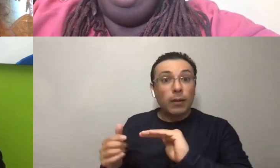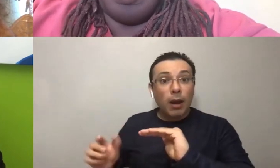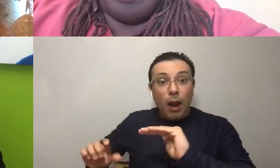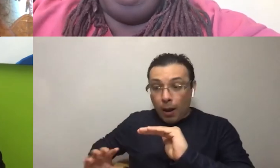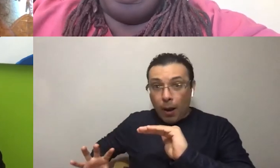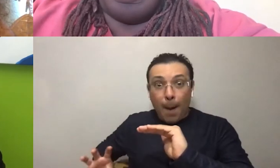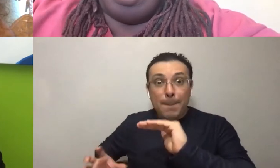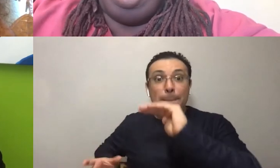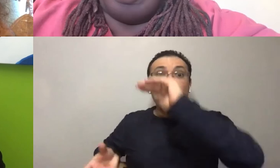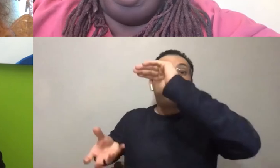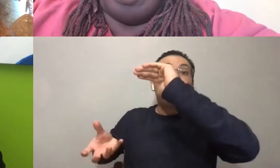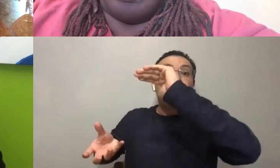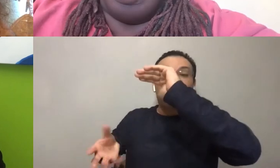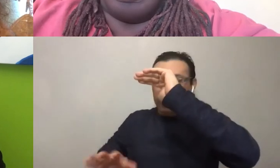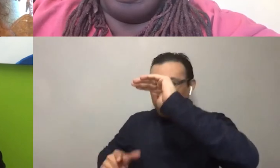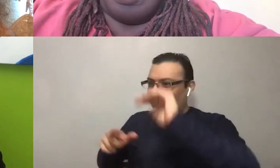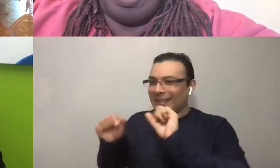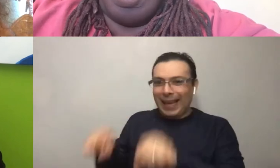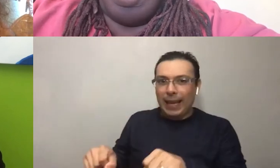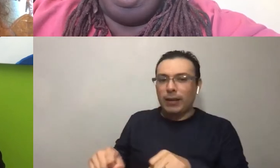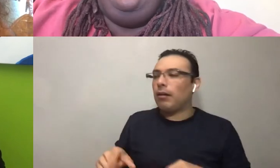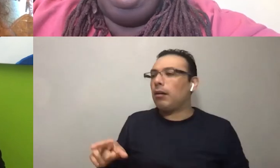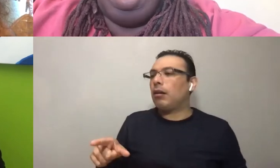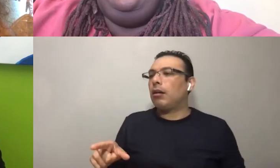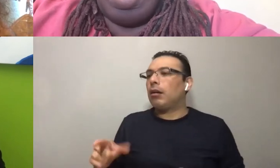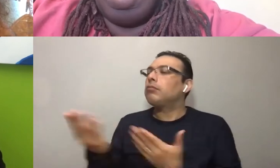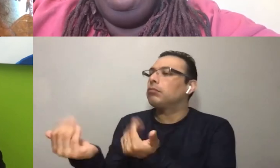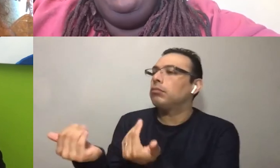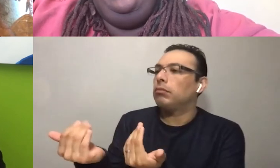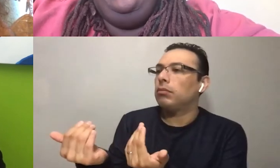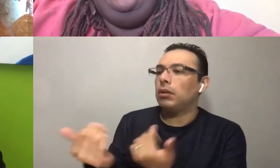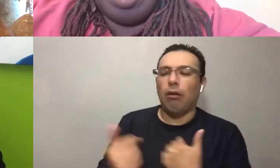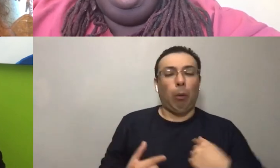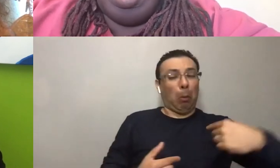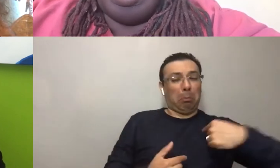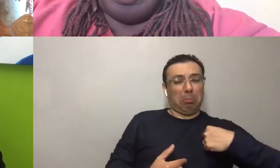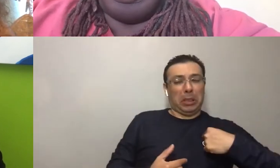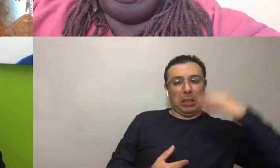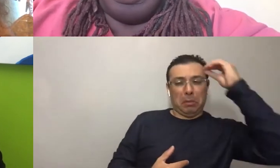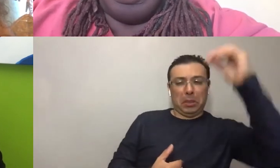than relying upon whether or not you think we can do the work.